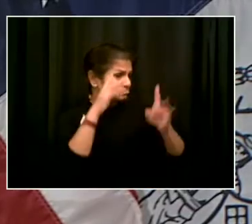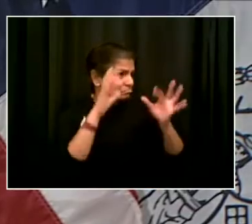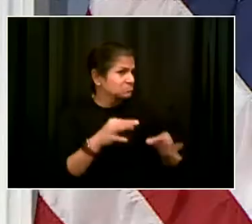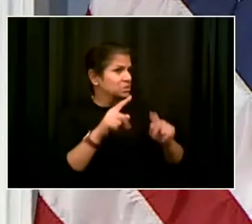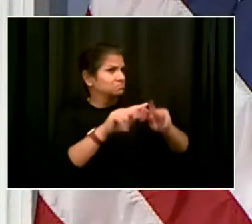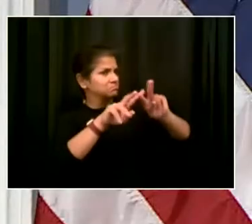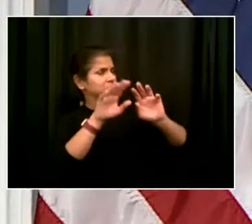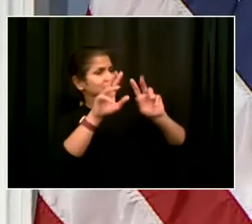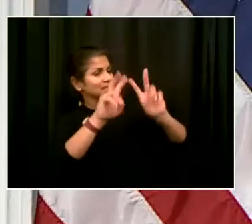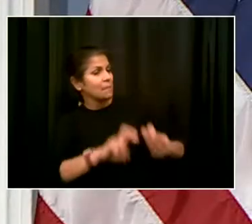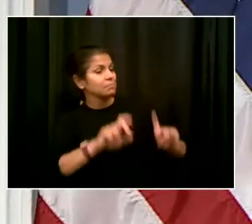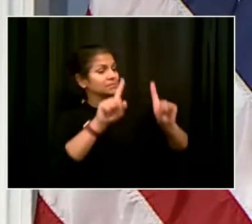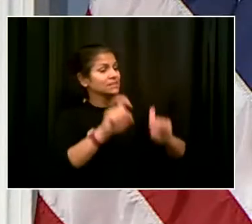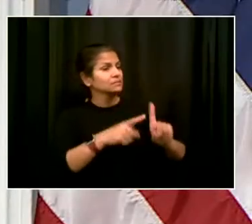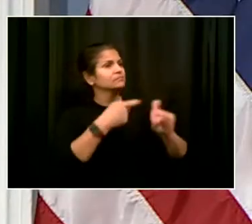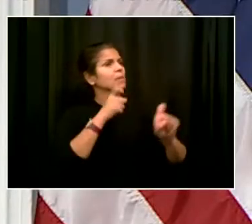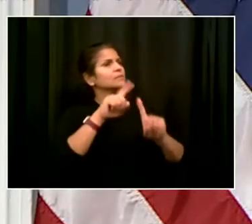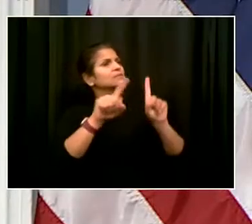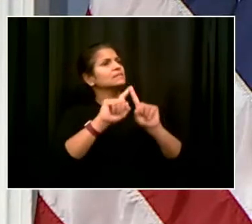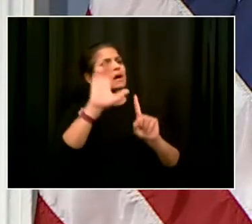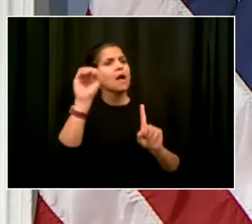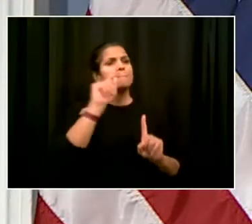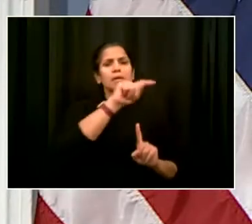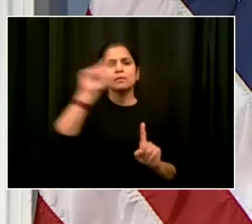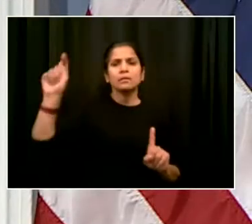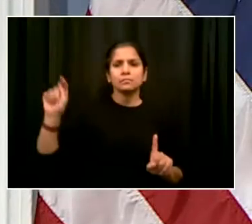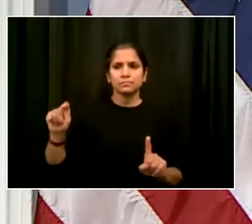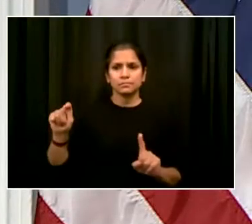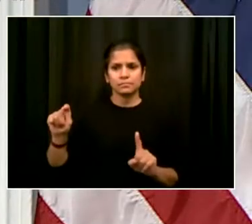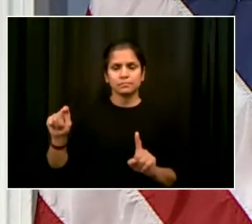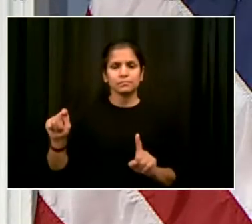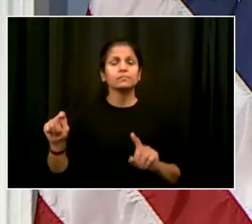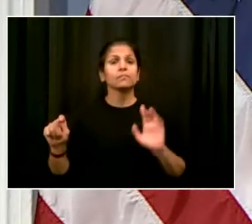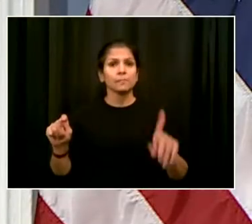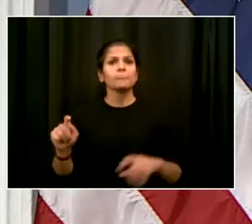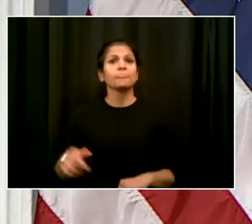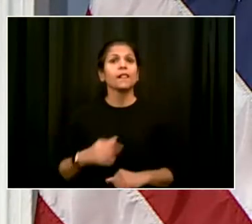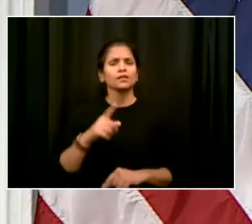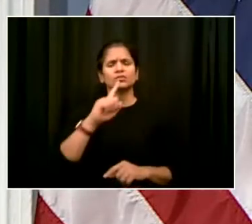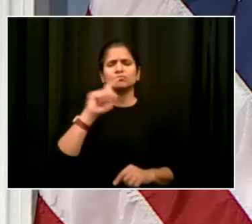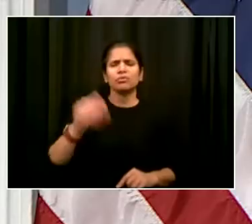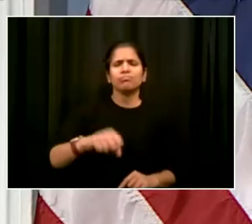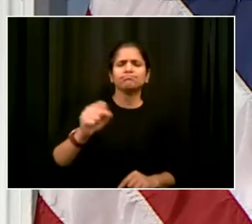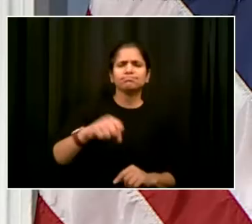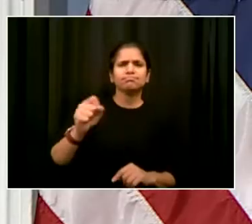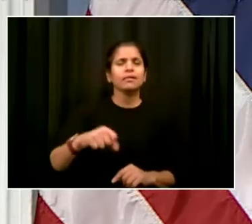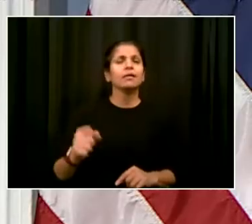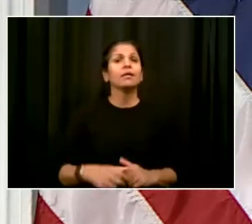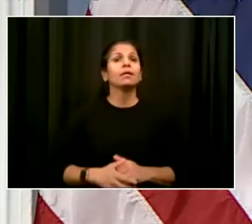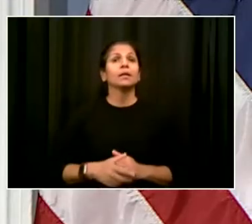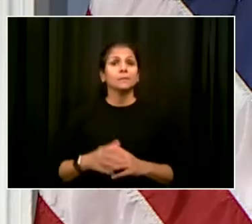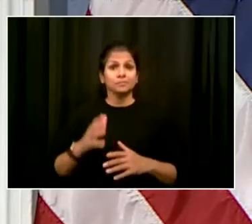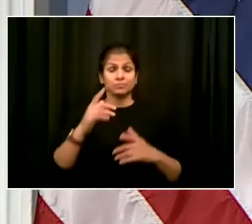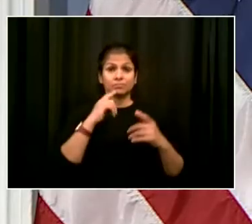NEXT FAFALL TO REACH EACH CHILD IN A PARTICULAR WAY. IN TERMS OF THE PROCESS YOU WILL GO RTHOOH UGTO DETERMINE THE RIGHT KIND OF ASSESSMENT THAT AAE REDEDUCATTRSO CAN USE, WANTED